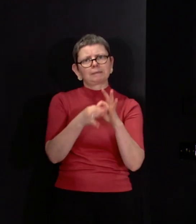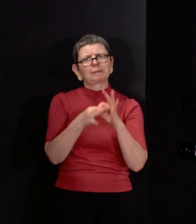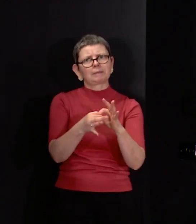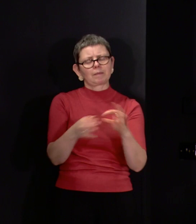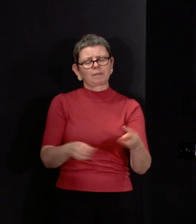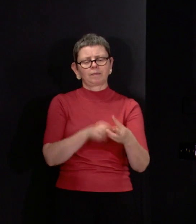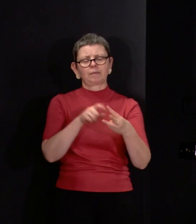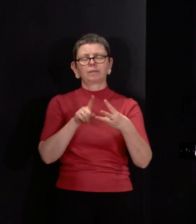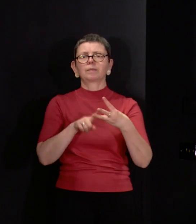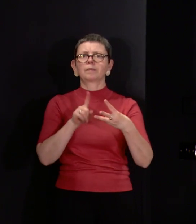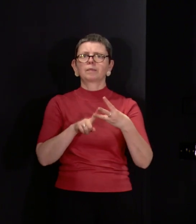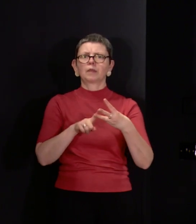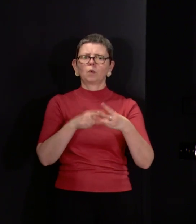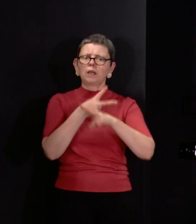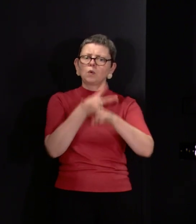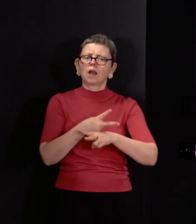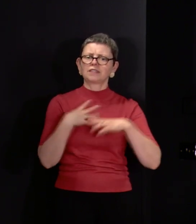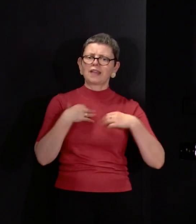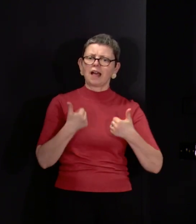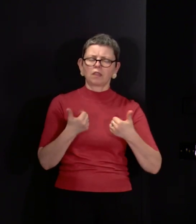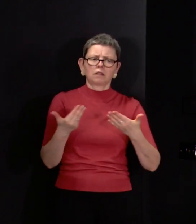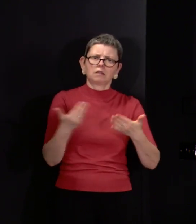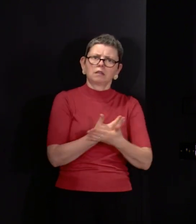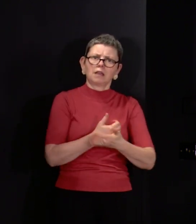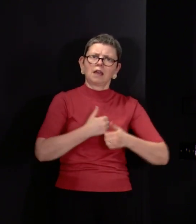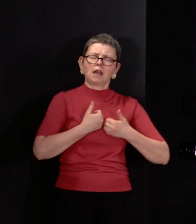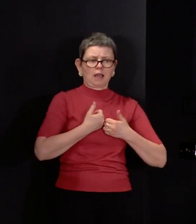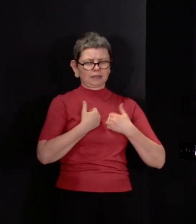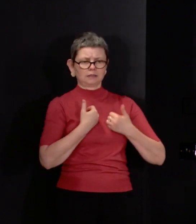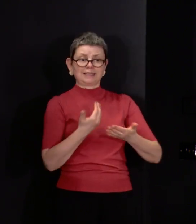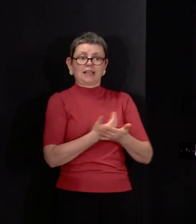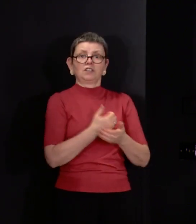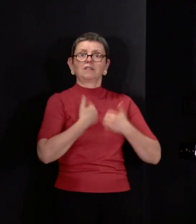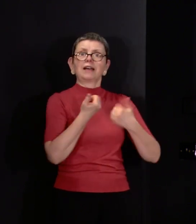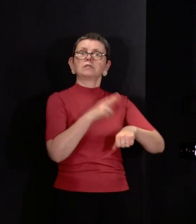protect the health, welfare, and safety of all our officers and staff and their